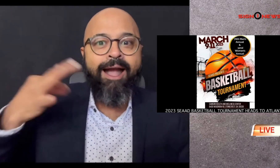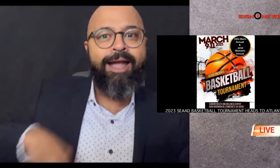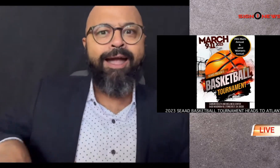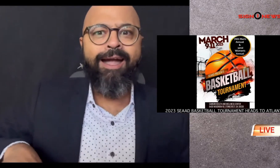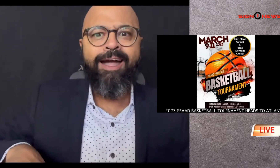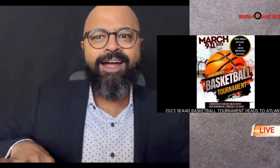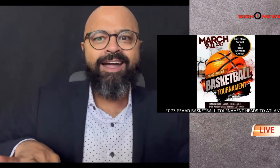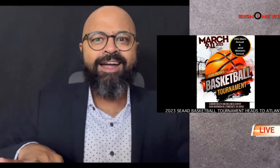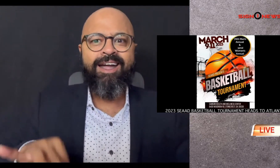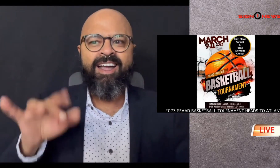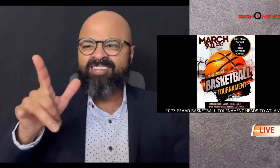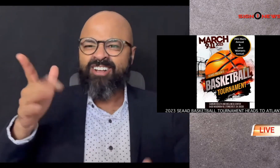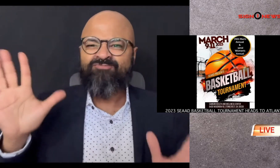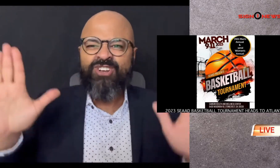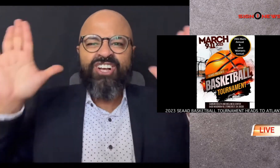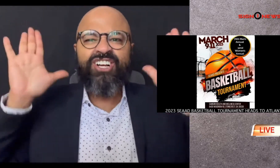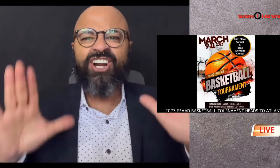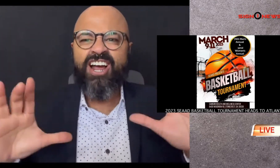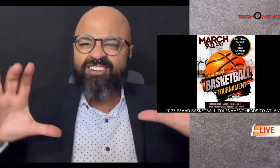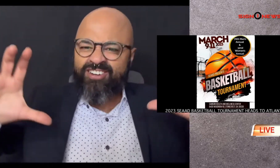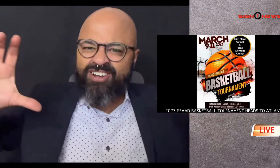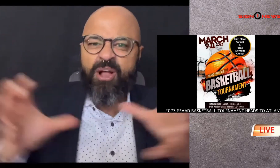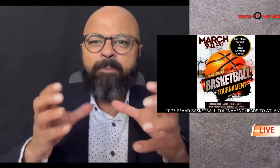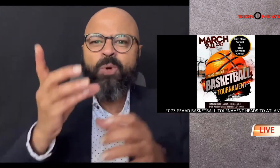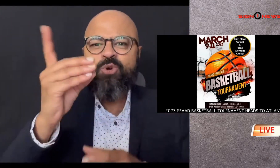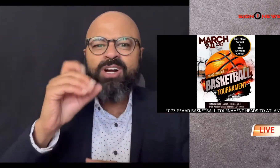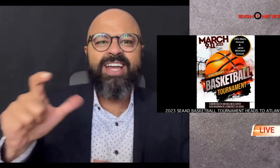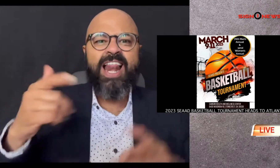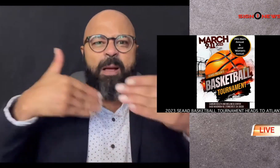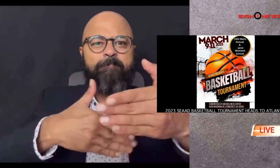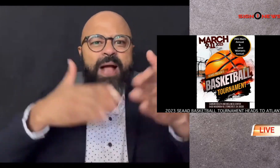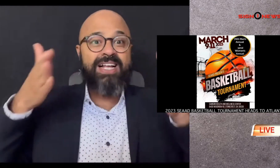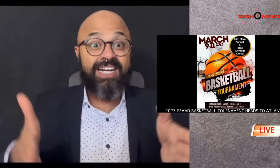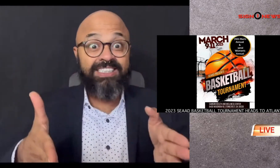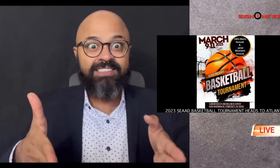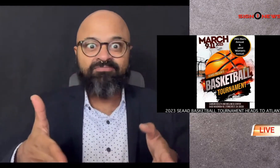If you want to take advantage of the great combo deal packages you need to hurry.